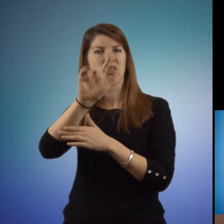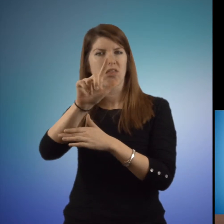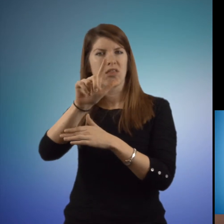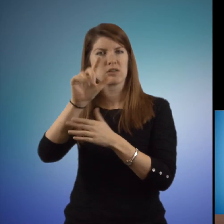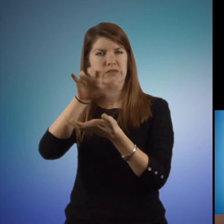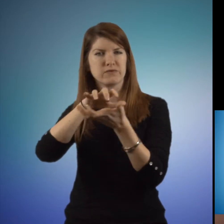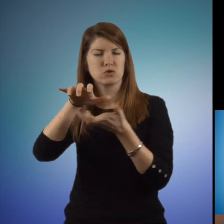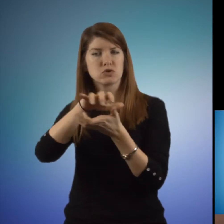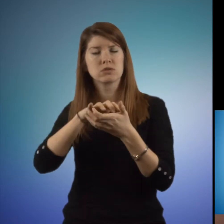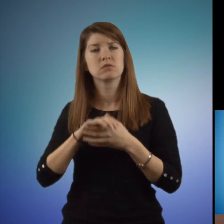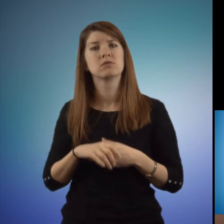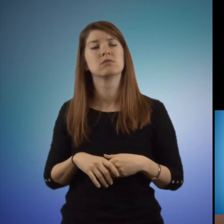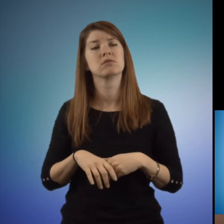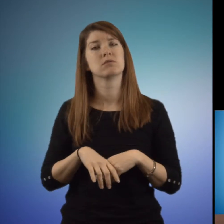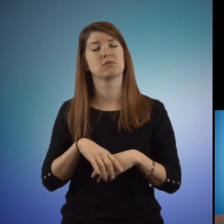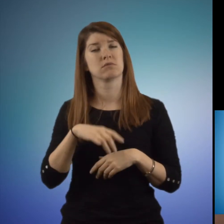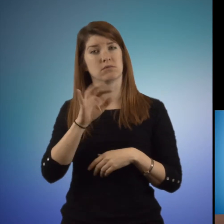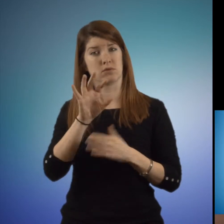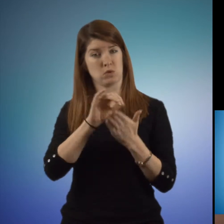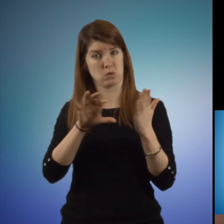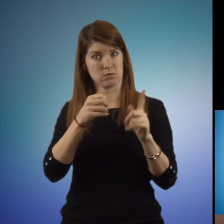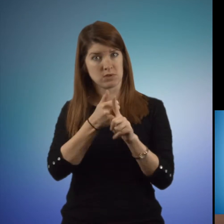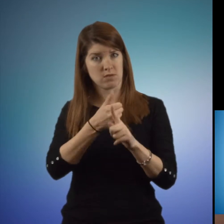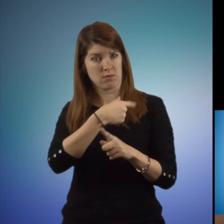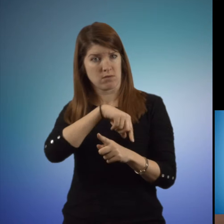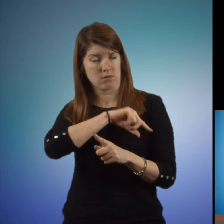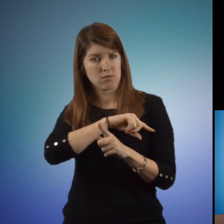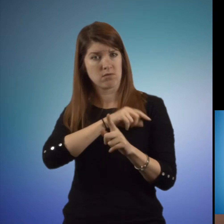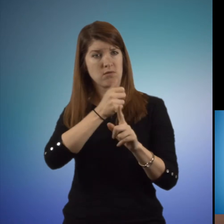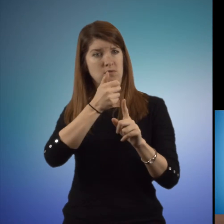under the category of the disability or the problems that result from the disability.